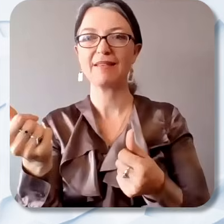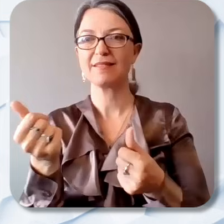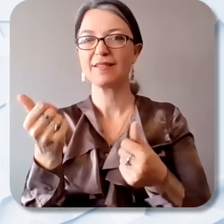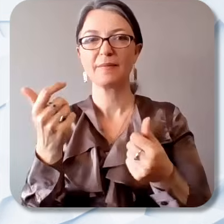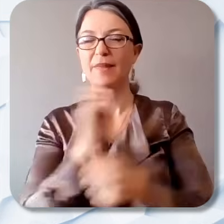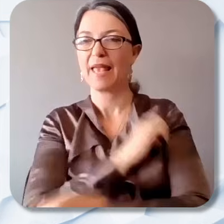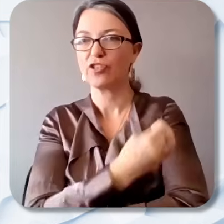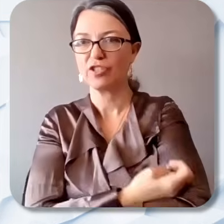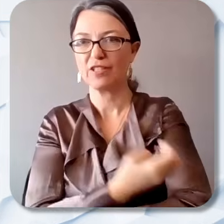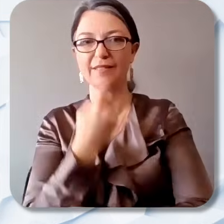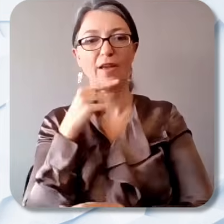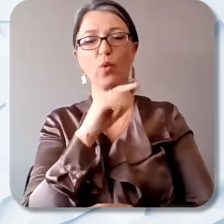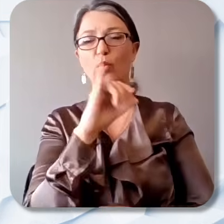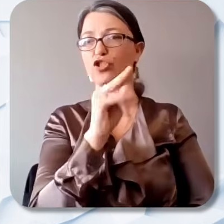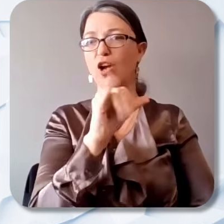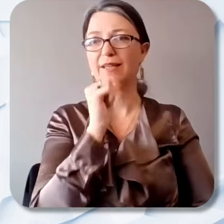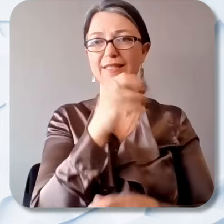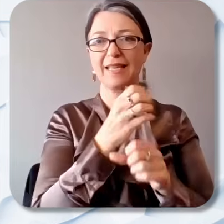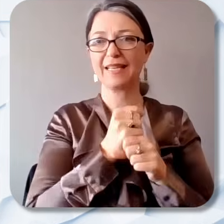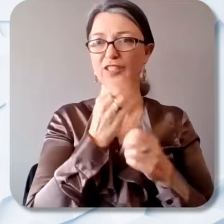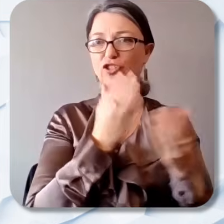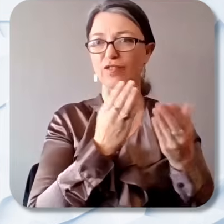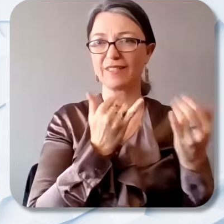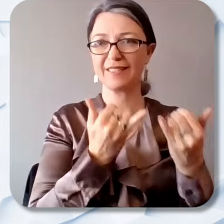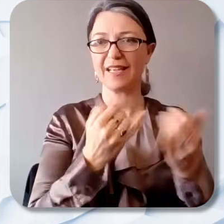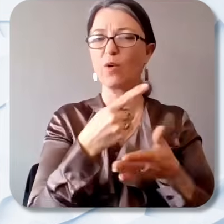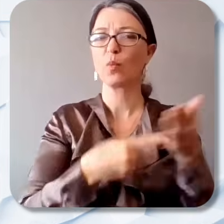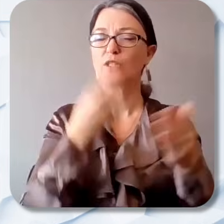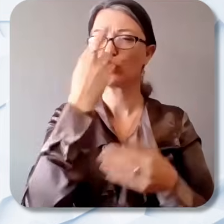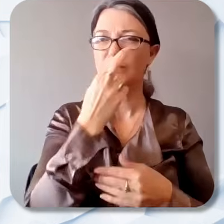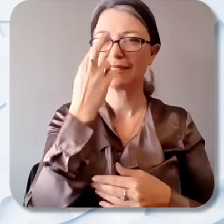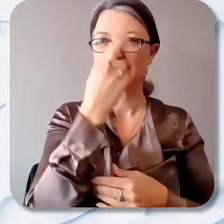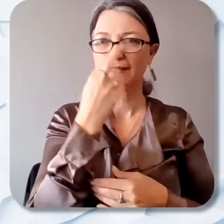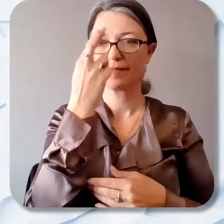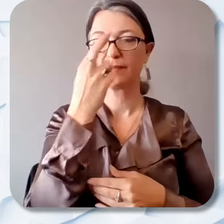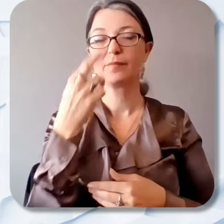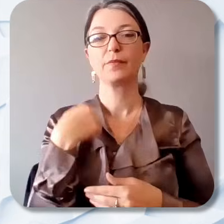didn't get his services today and what is the reason for that? Right? We didn't want to have to have you sit through those reason codes.